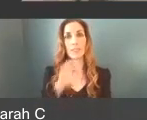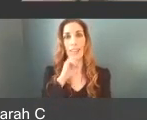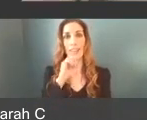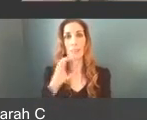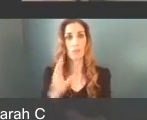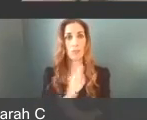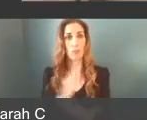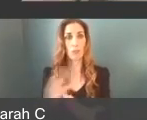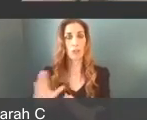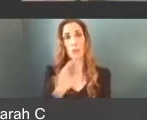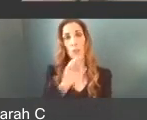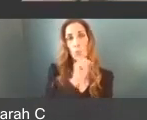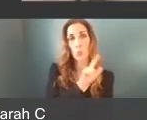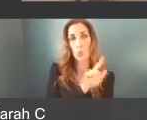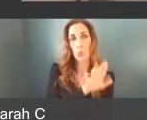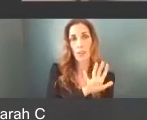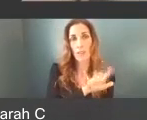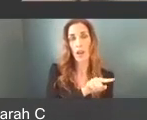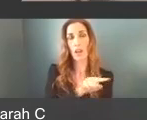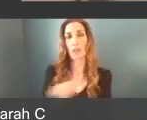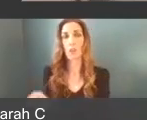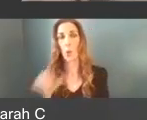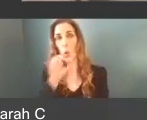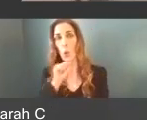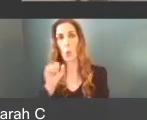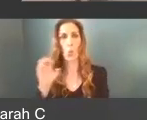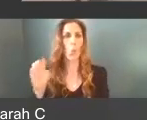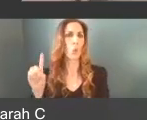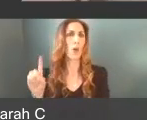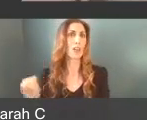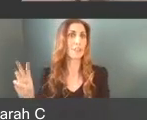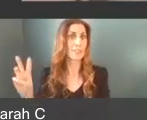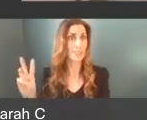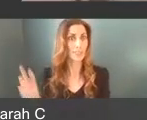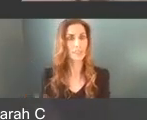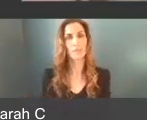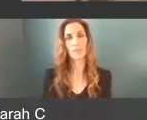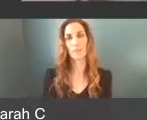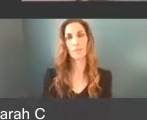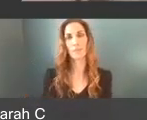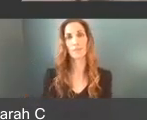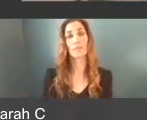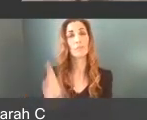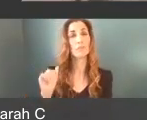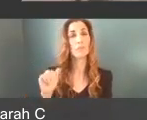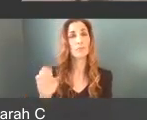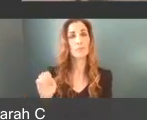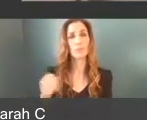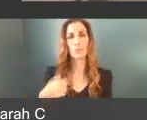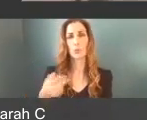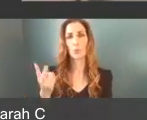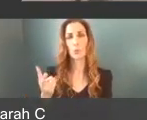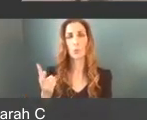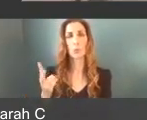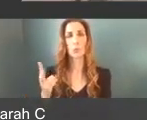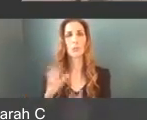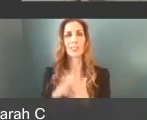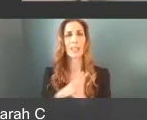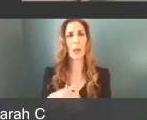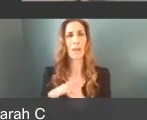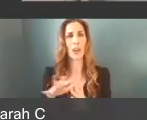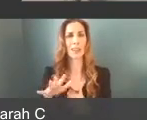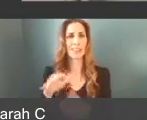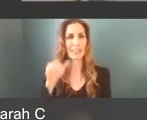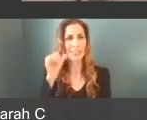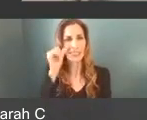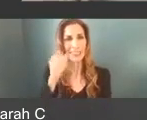old to 106. The racial breakdown of this group are two American Indian/Alaska native, 35 Asian,